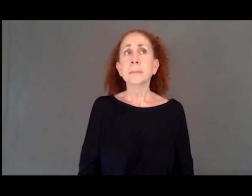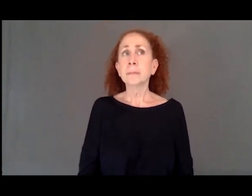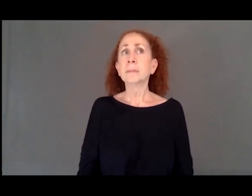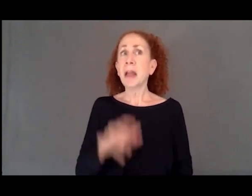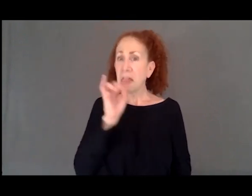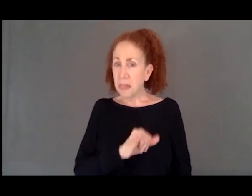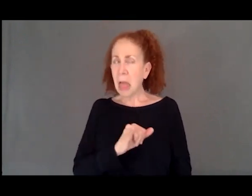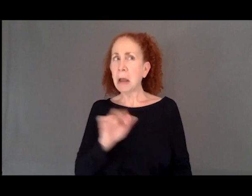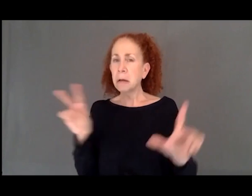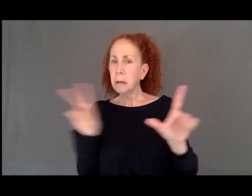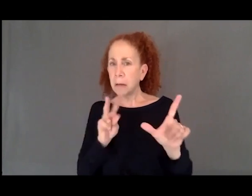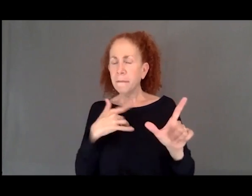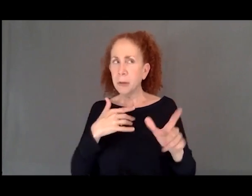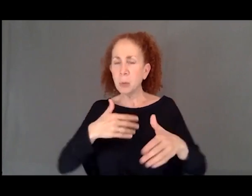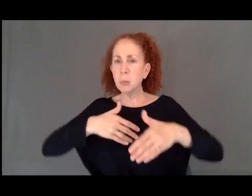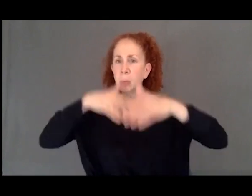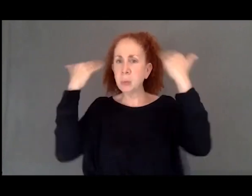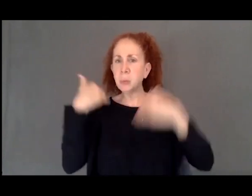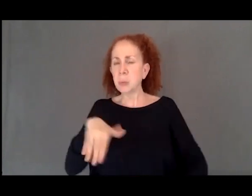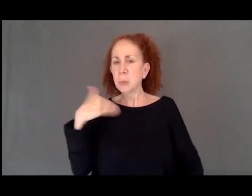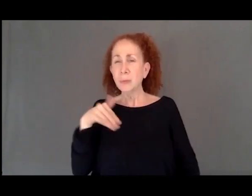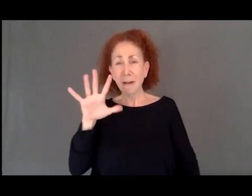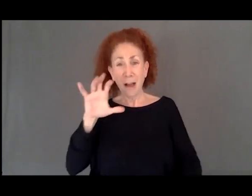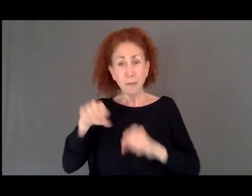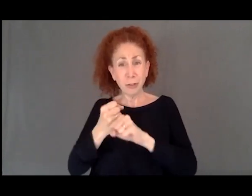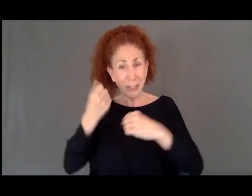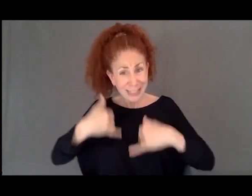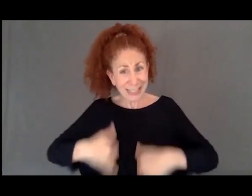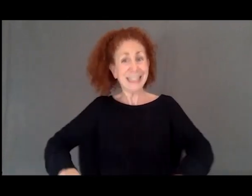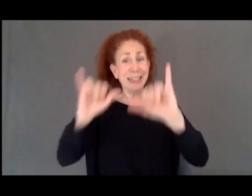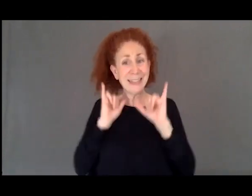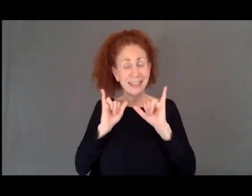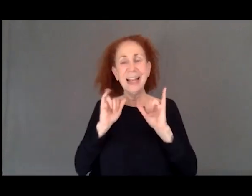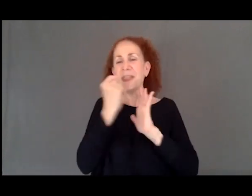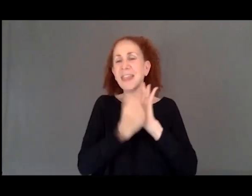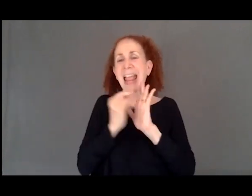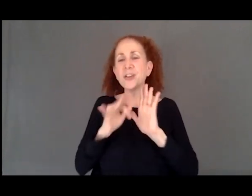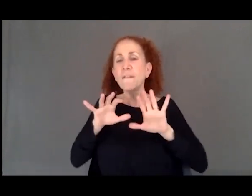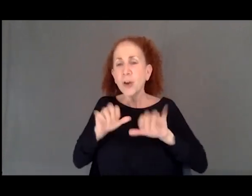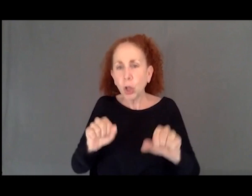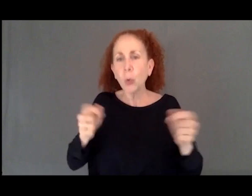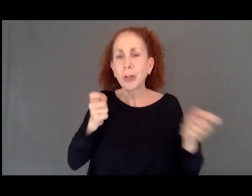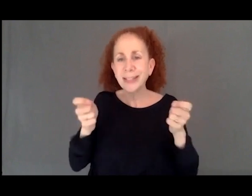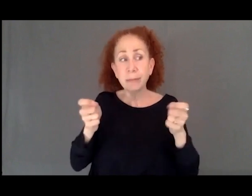is really daunting, to think, wow, this has been going on for at least half a millennium, and we're still in the age of colonialism and its consequences.